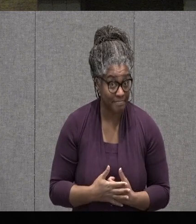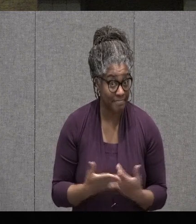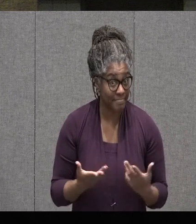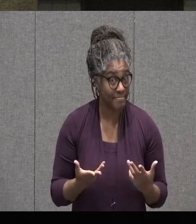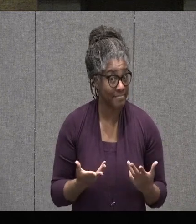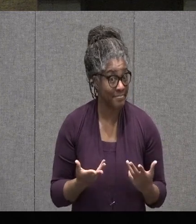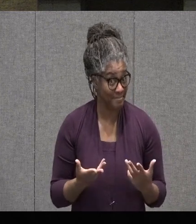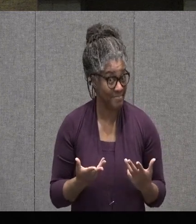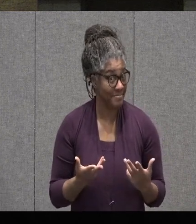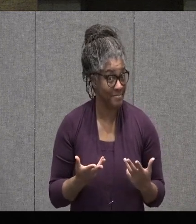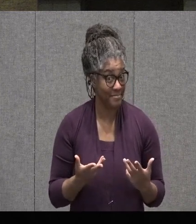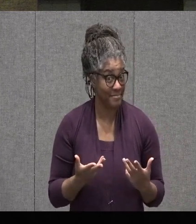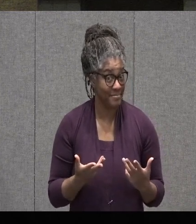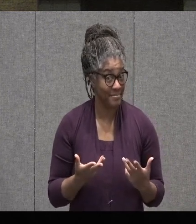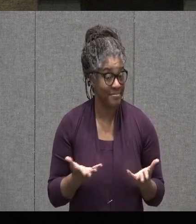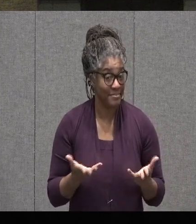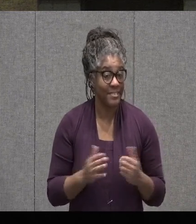Maybe by doing something for a family member.